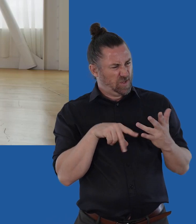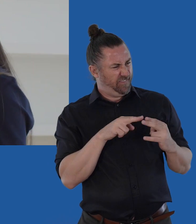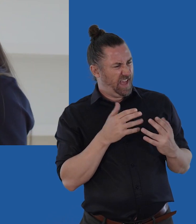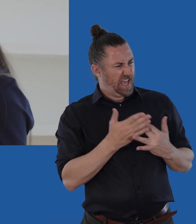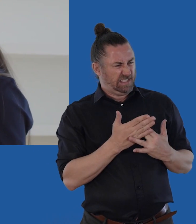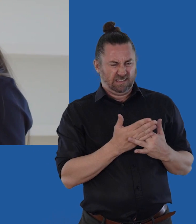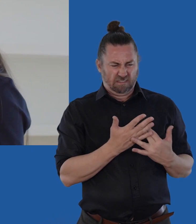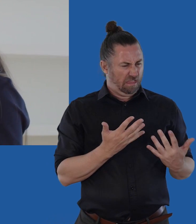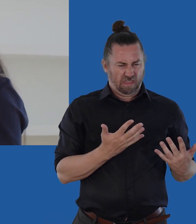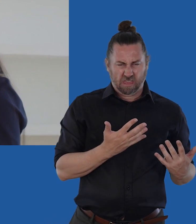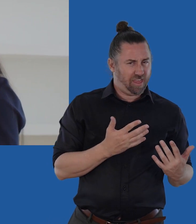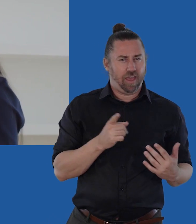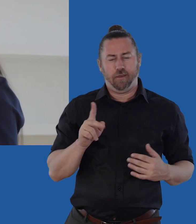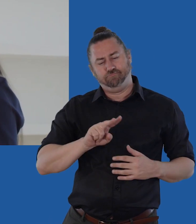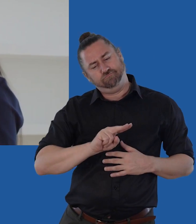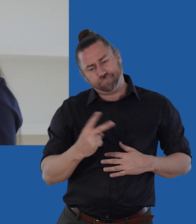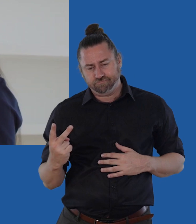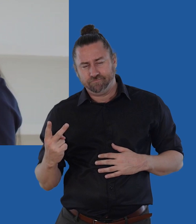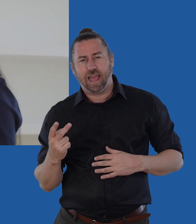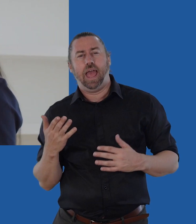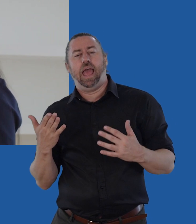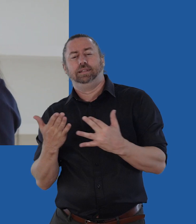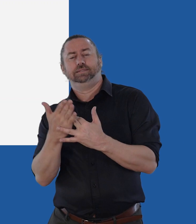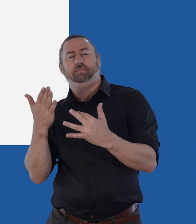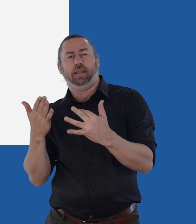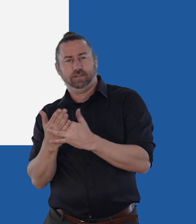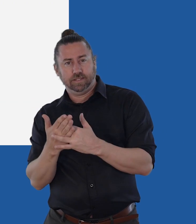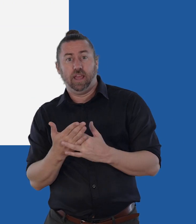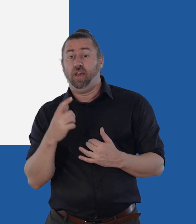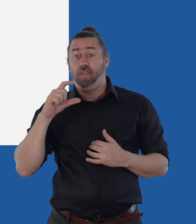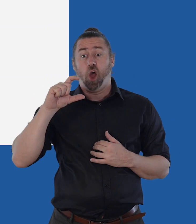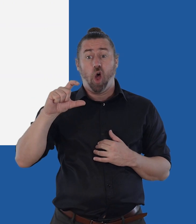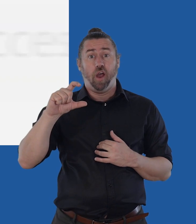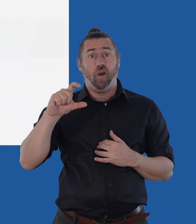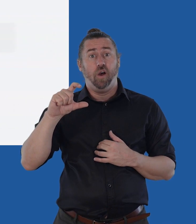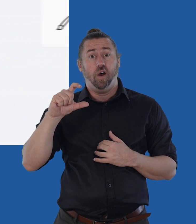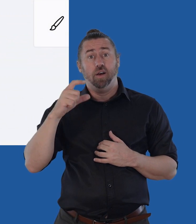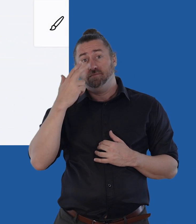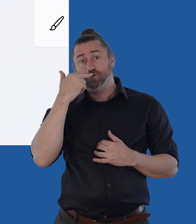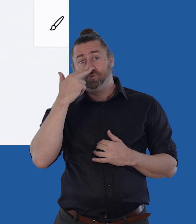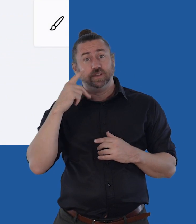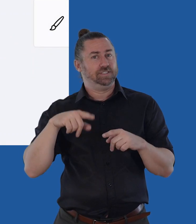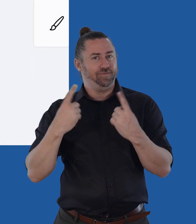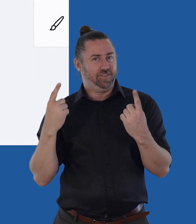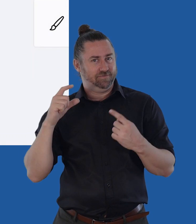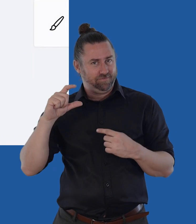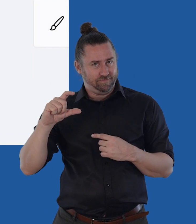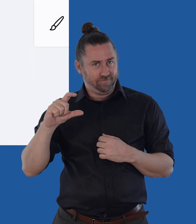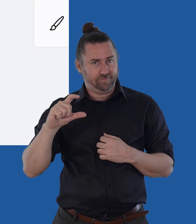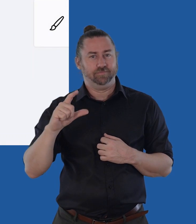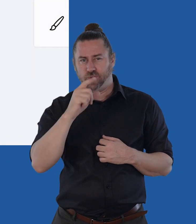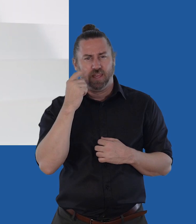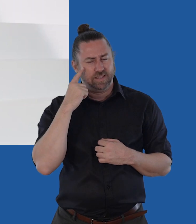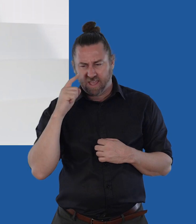One of the things that we did is, we changed the icon. And the most important thing is, that people could discover the things that